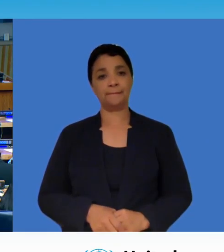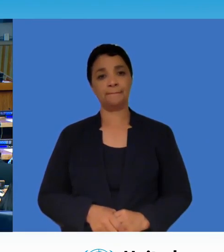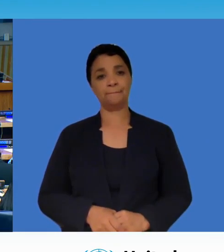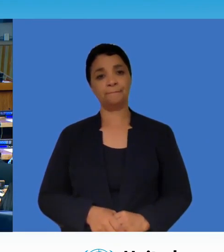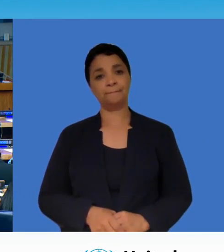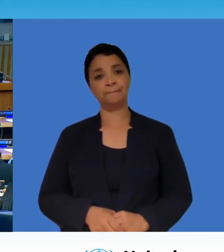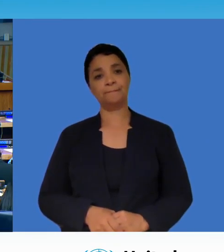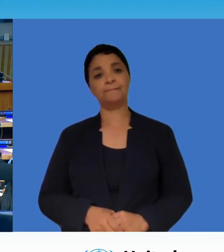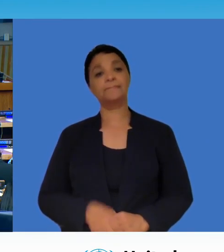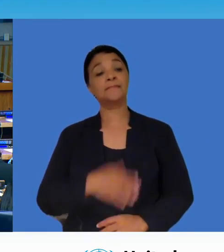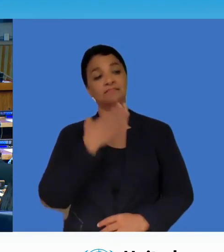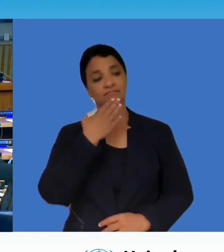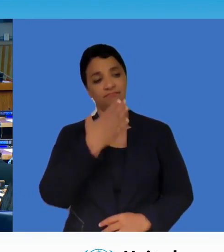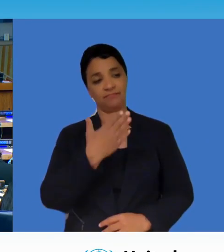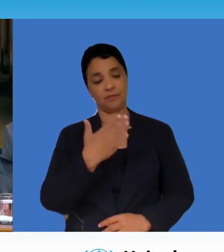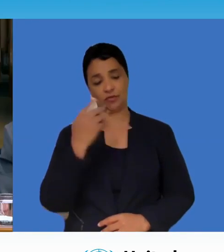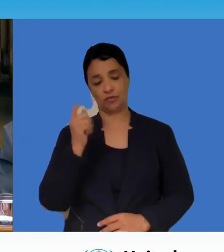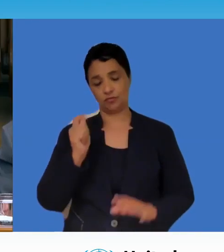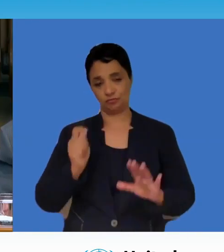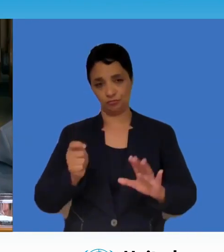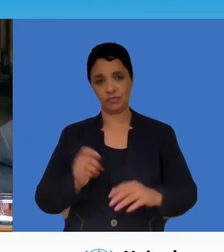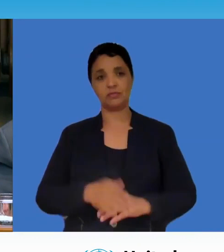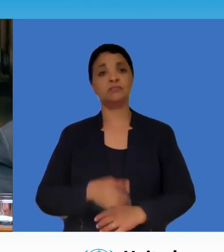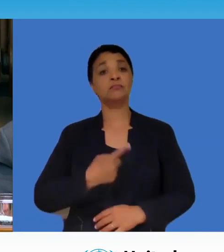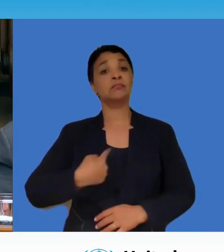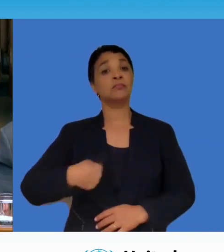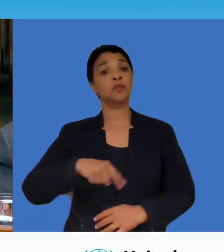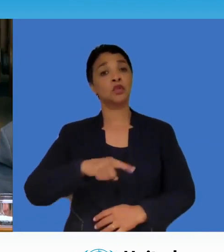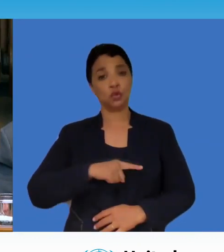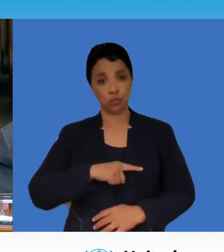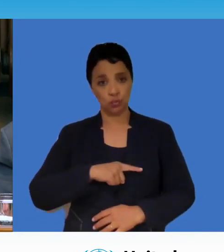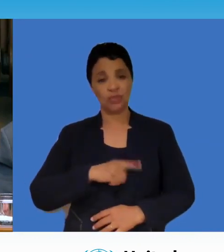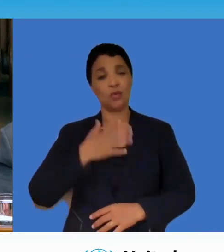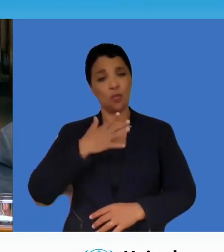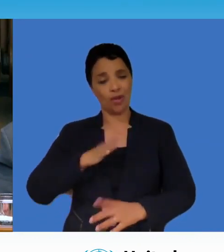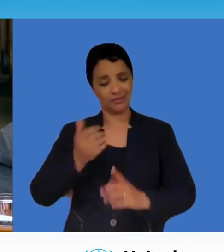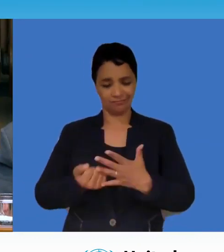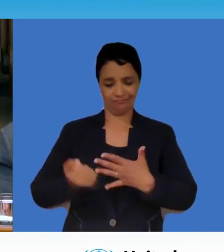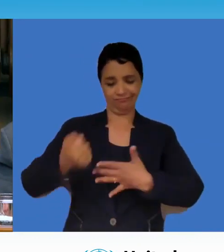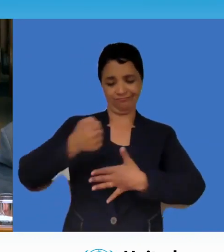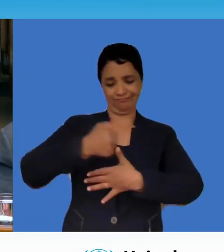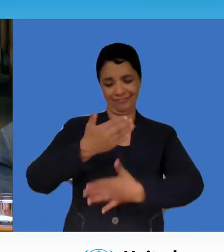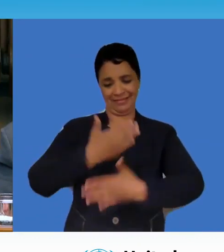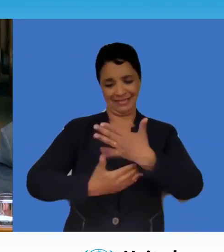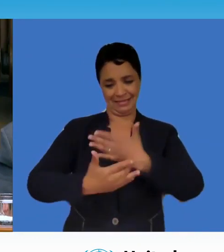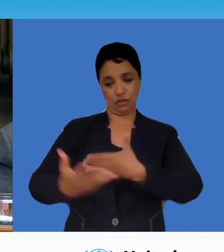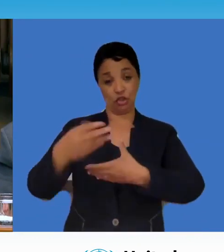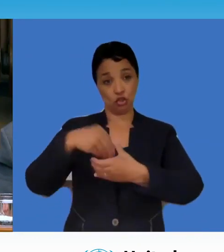have the floor thank you Mr President um the iso's commitment to disability inclusion is